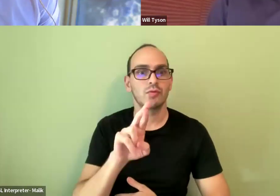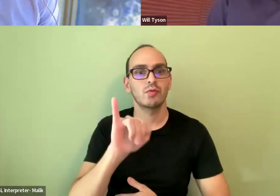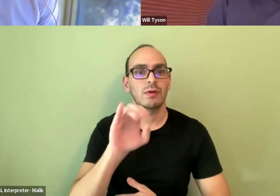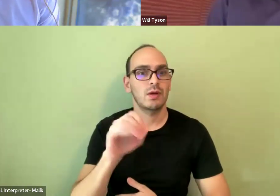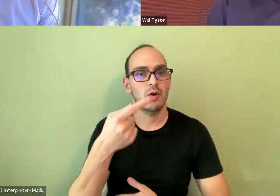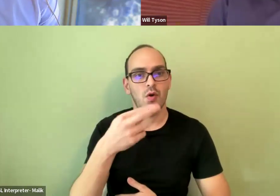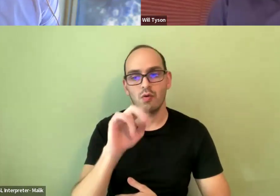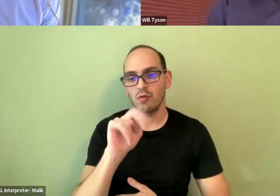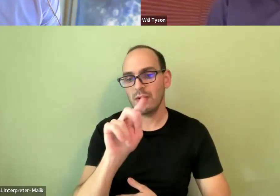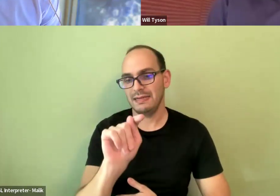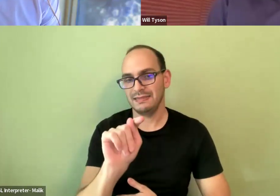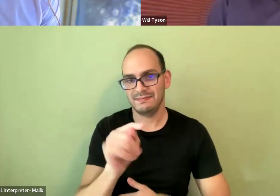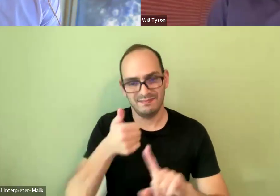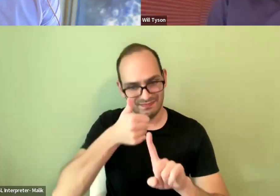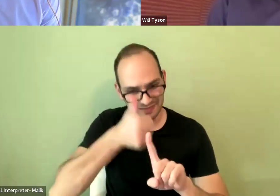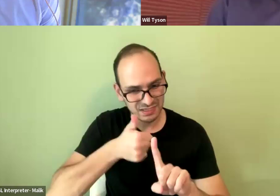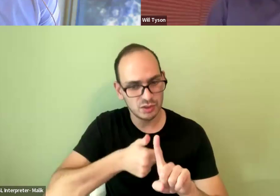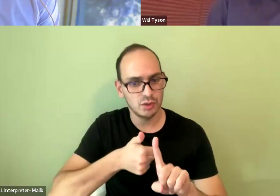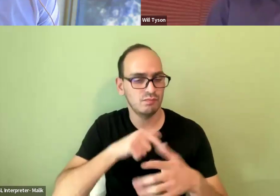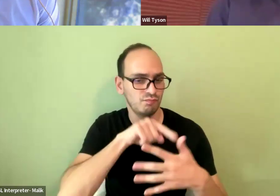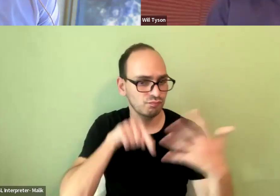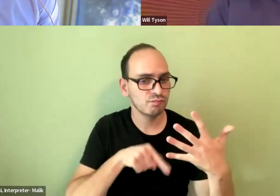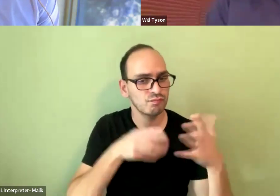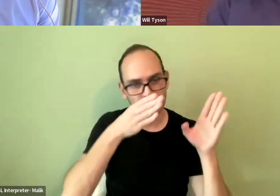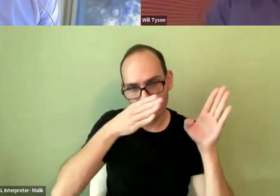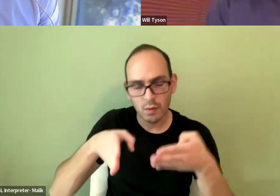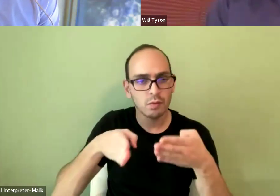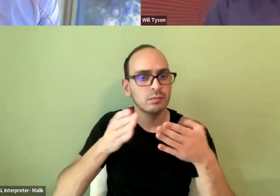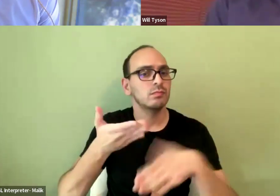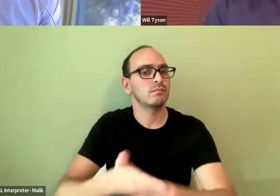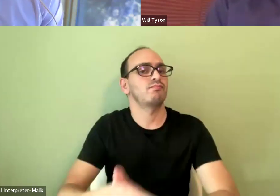Every one of them is focused on increasing postsecondary access